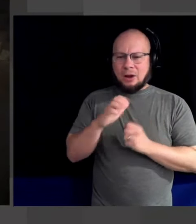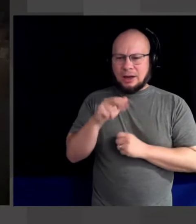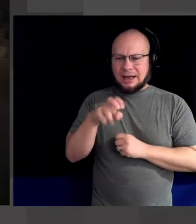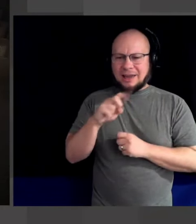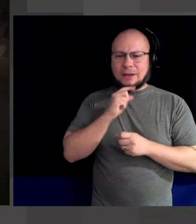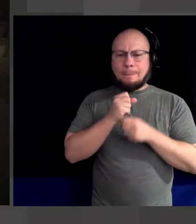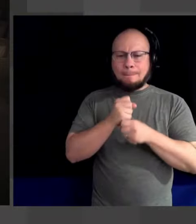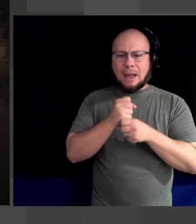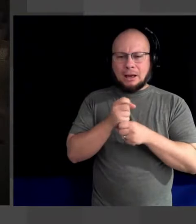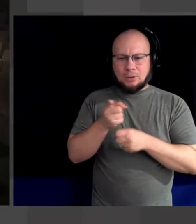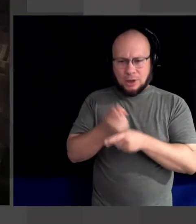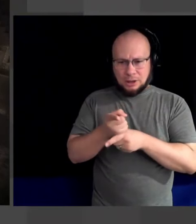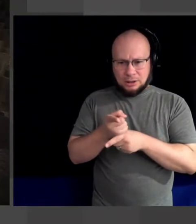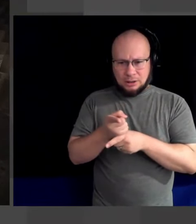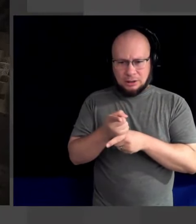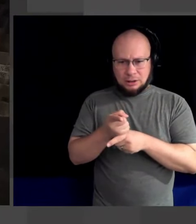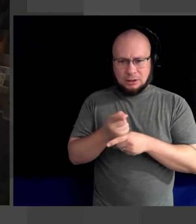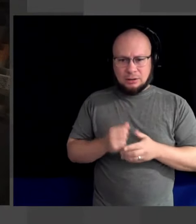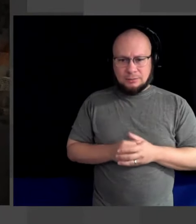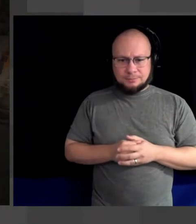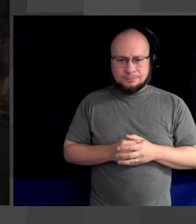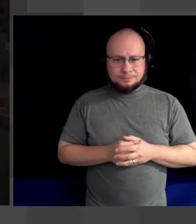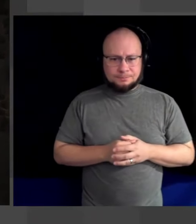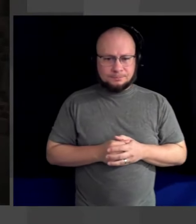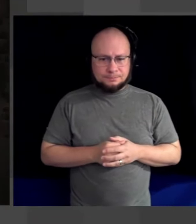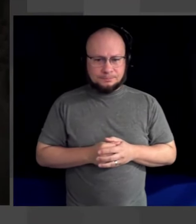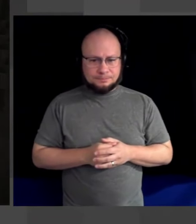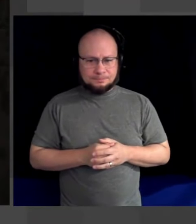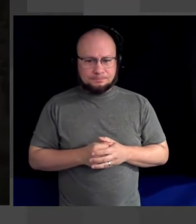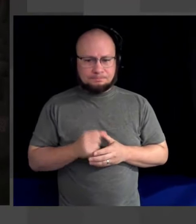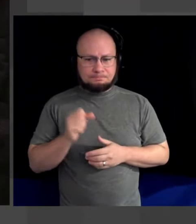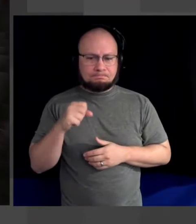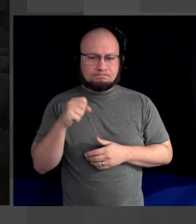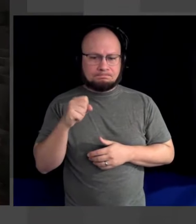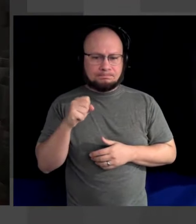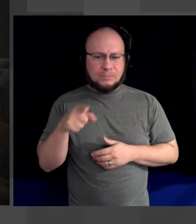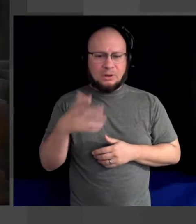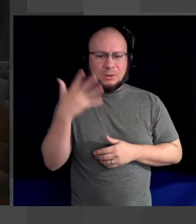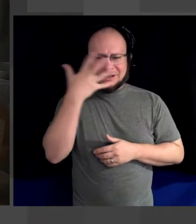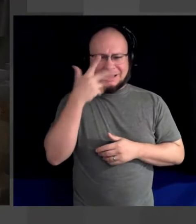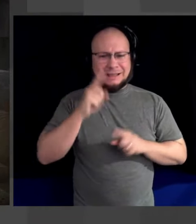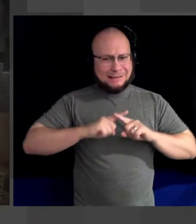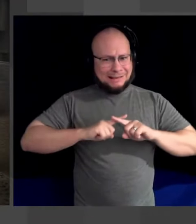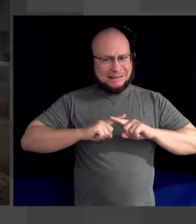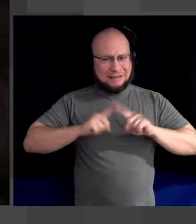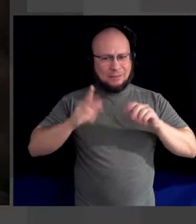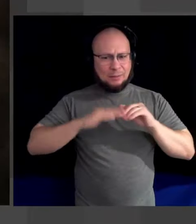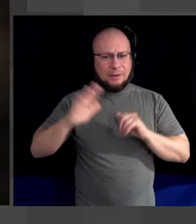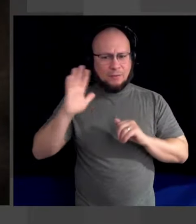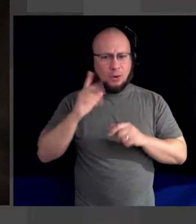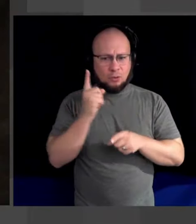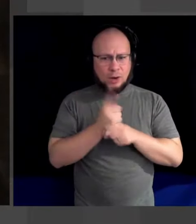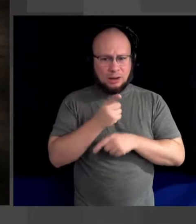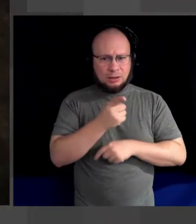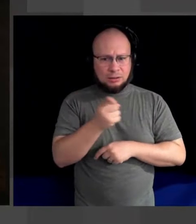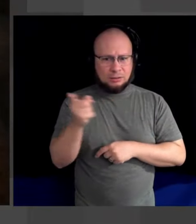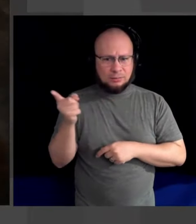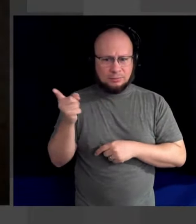THE CAVE GENERATION. YES.